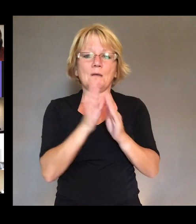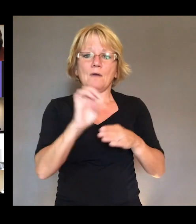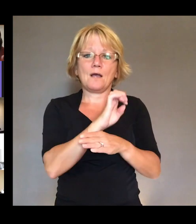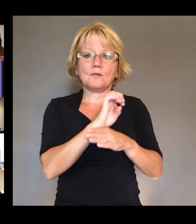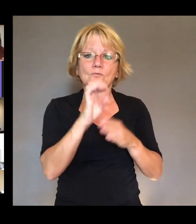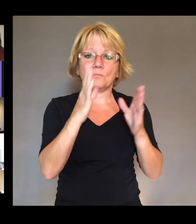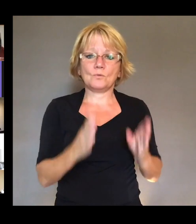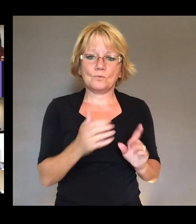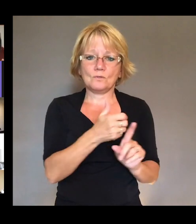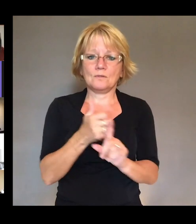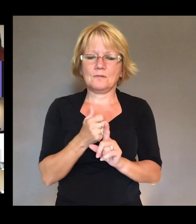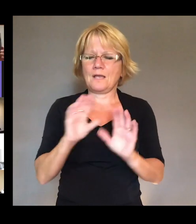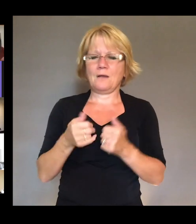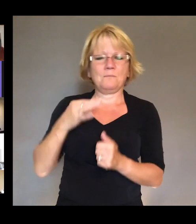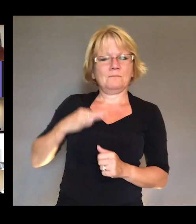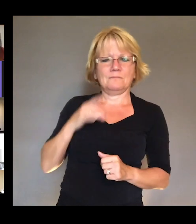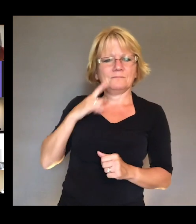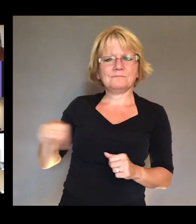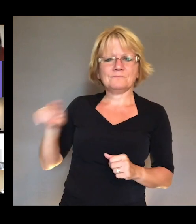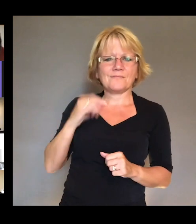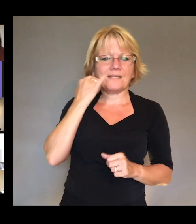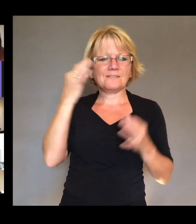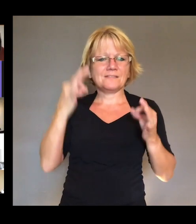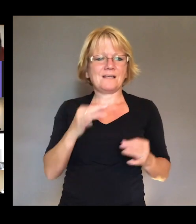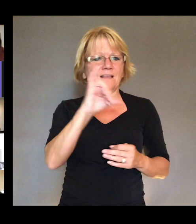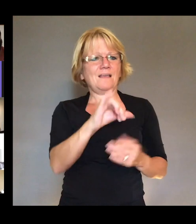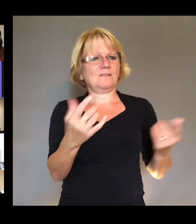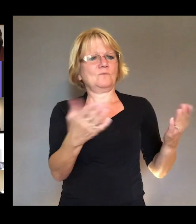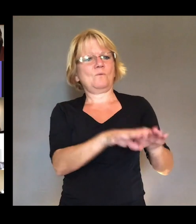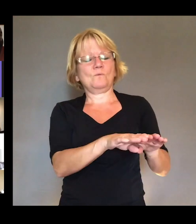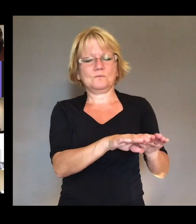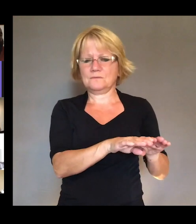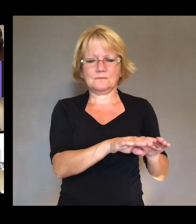You know, how are we benefiting our kids by making some of these decisions?